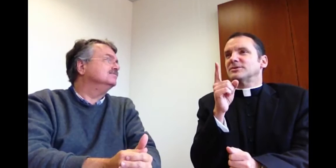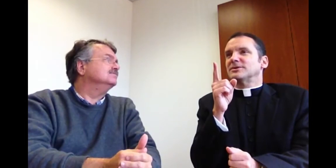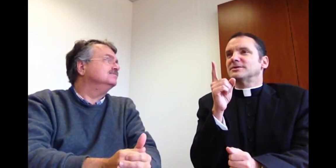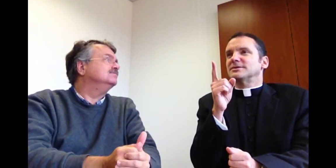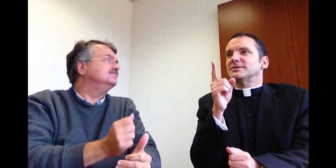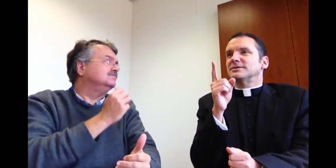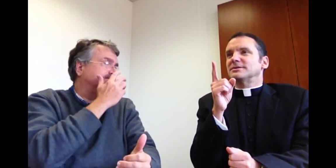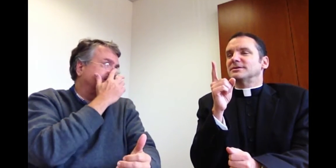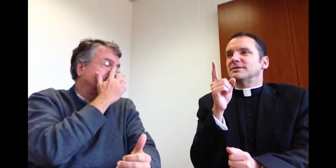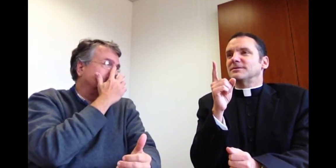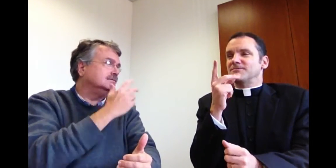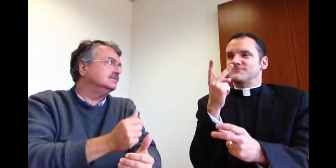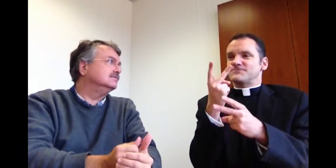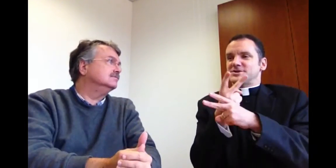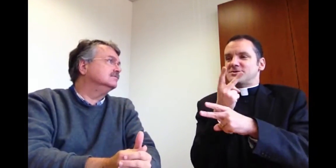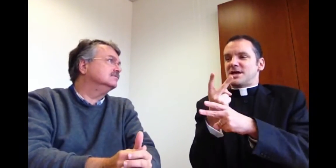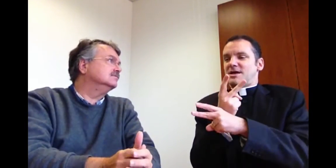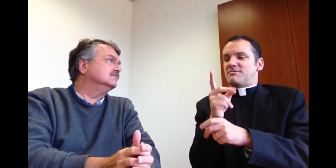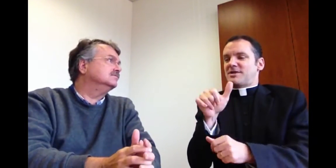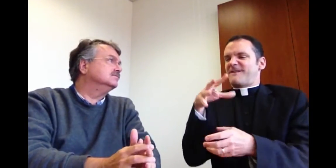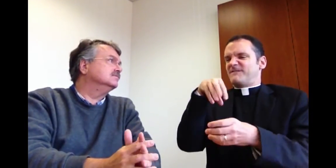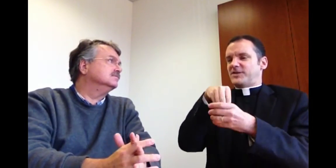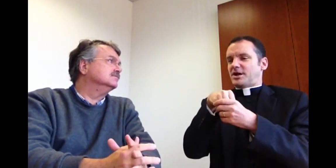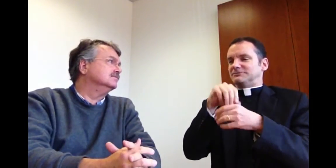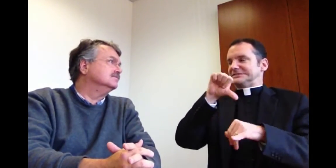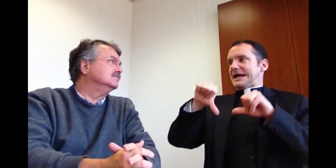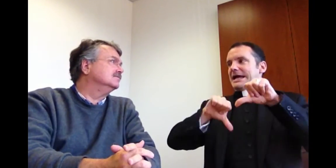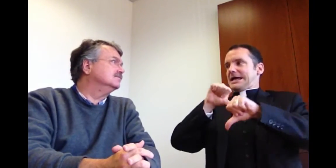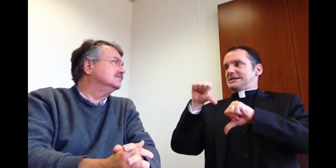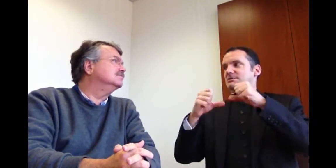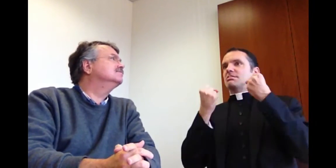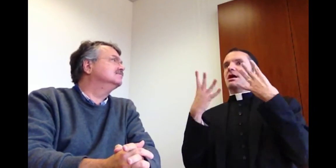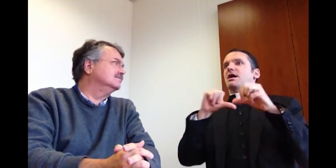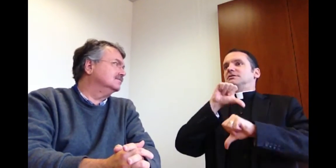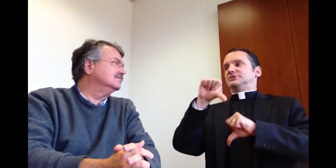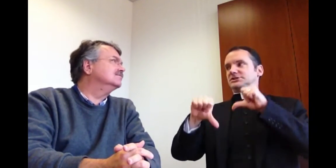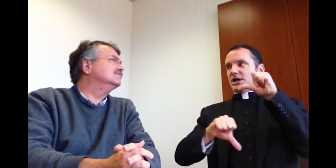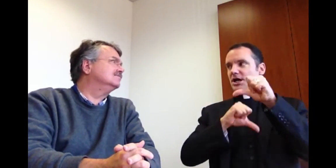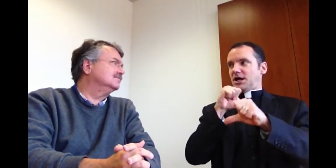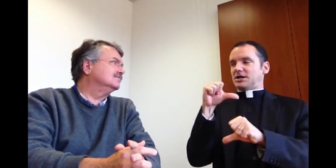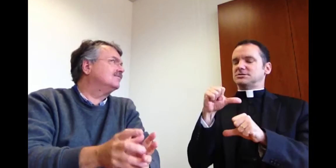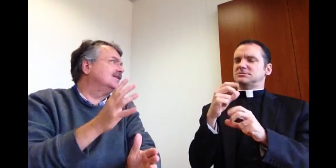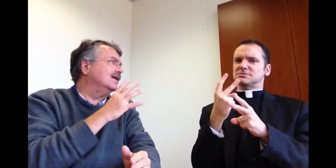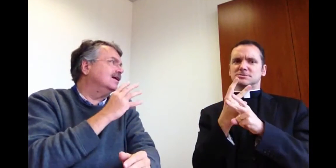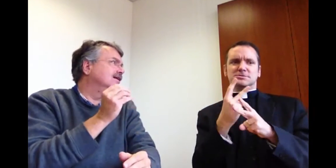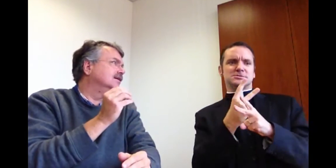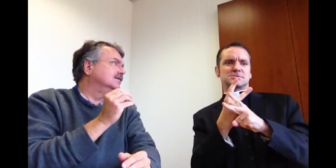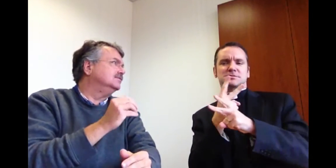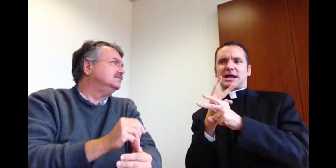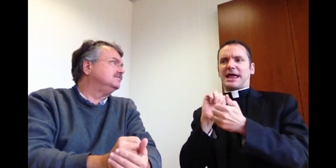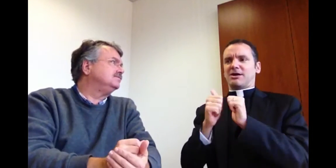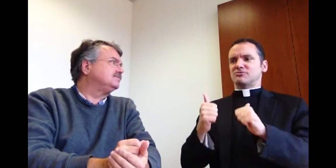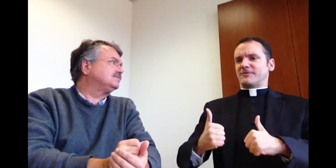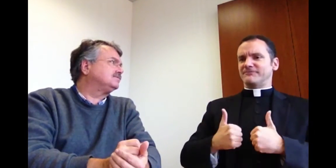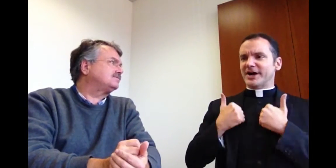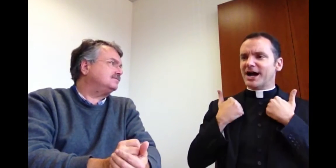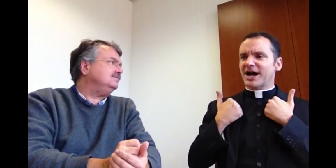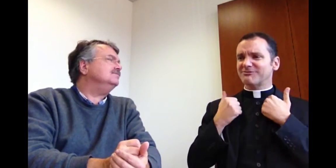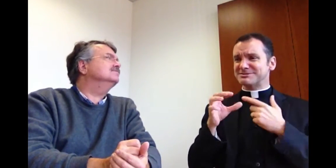True. The "figuring out" part inolved a lot of science as a way of survival,